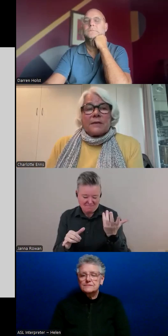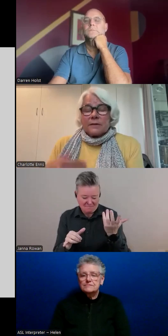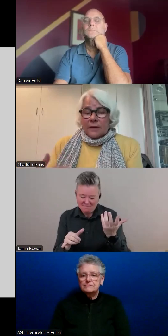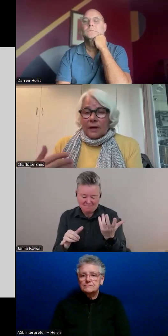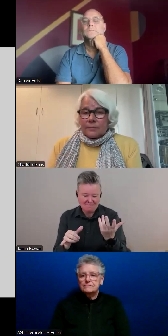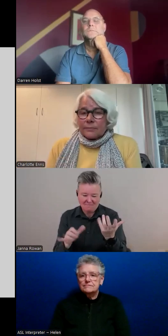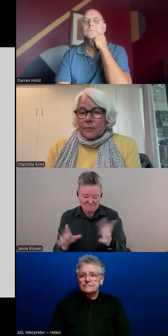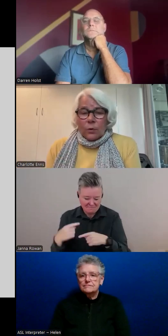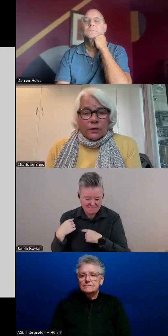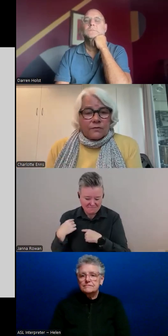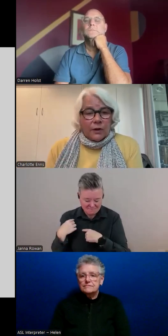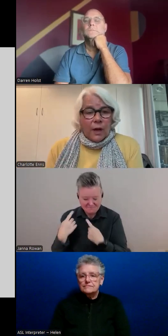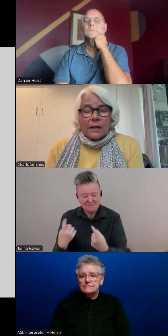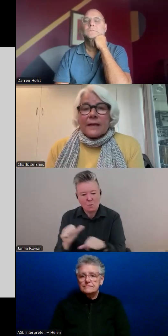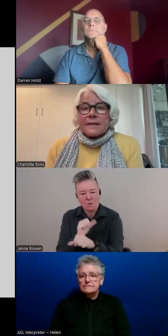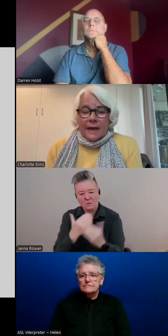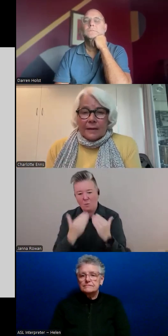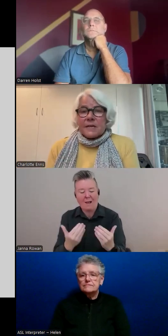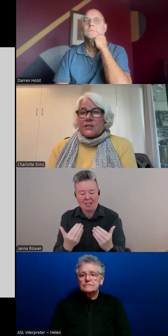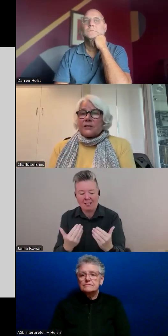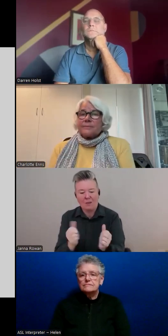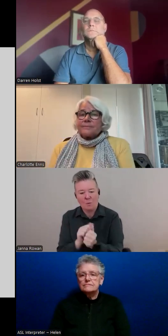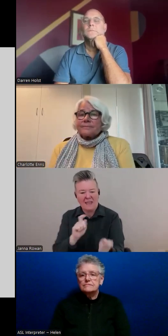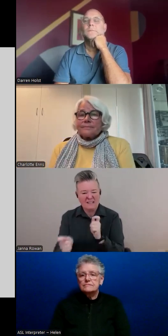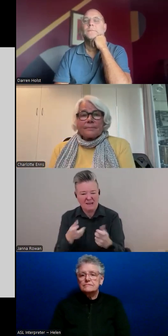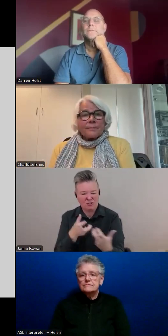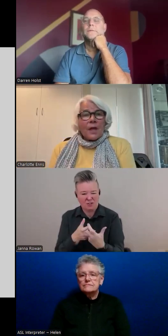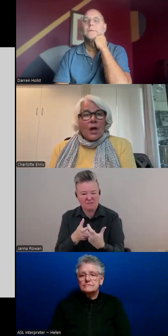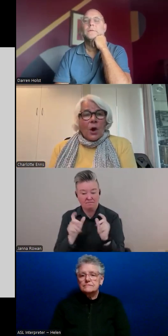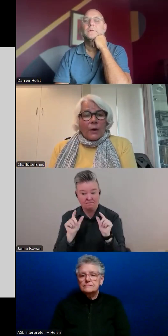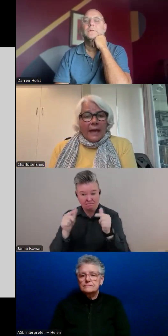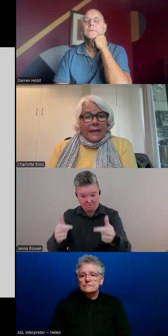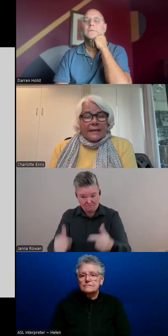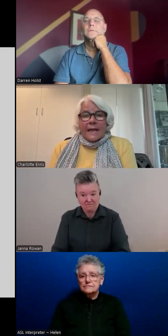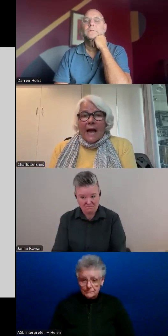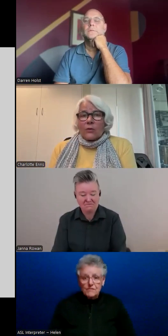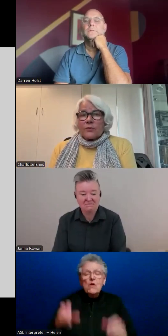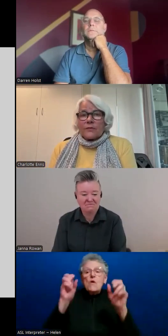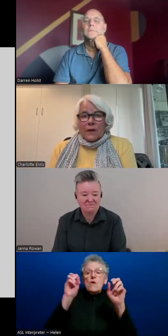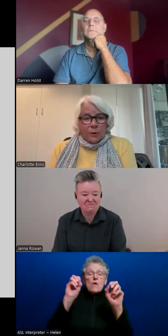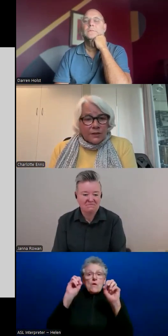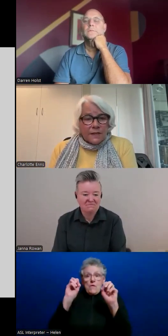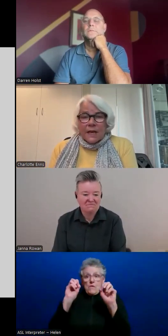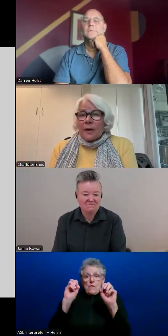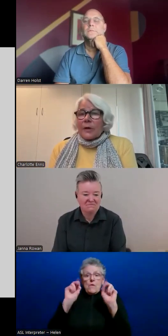it has worked very well as an adaptation. Okay, now for the fun part.